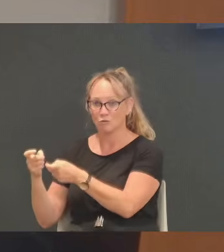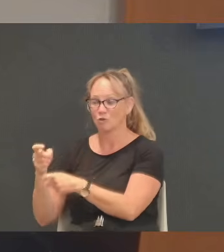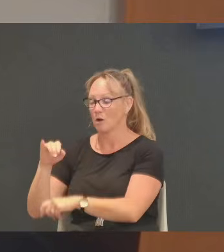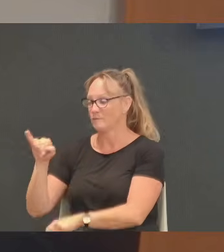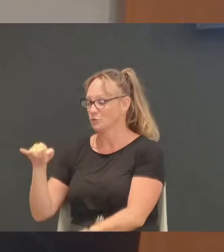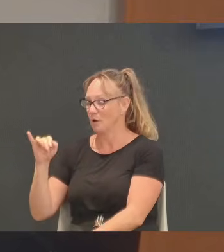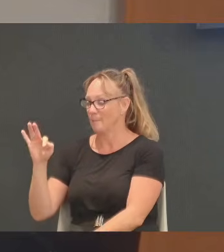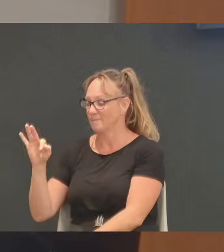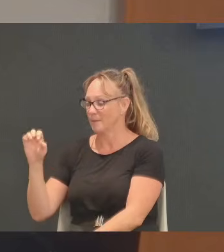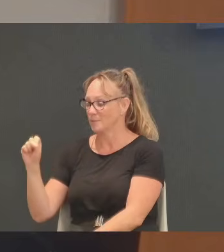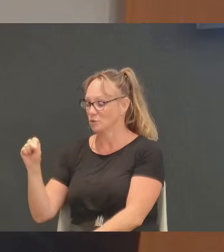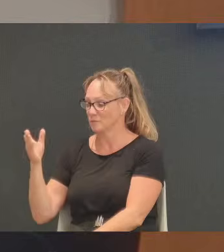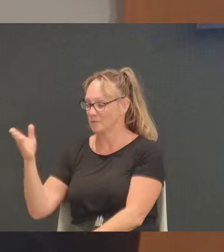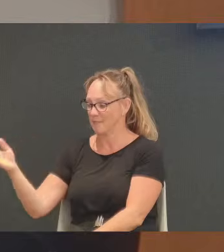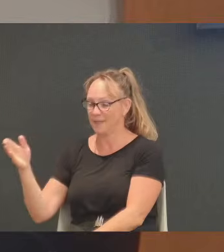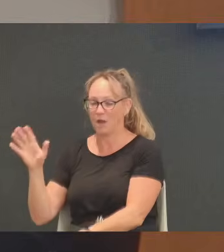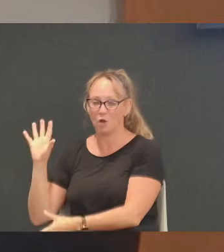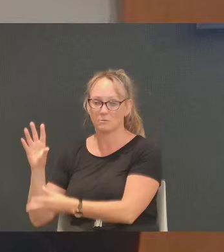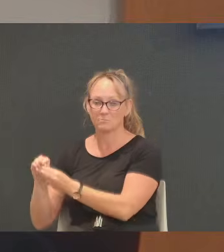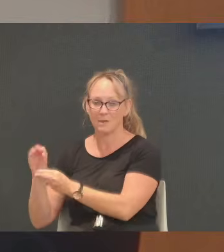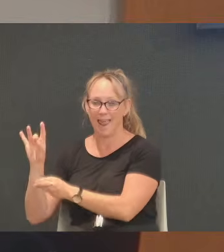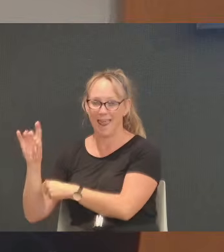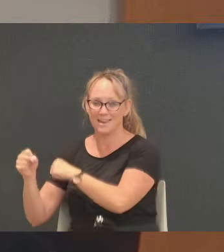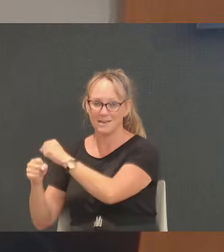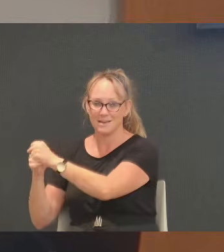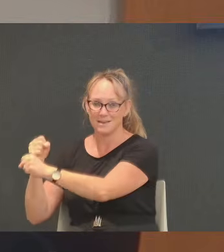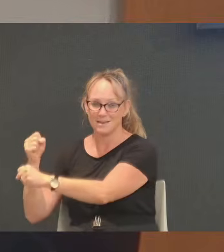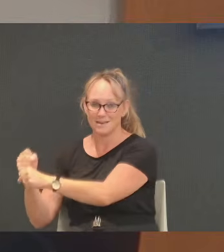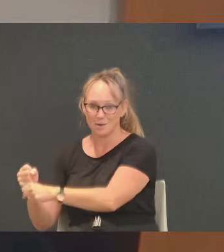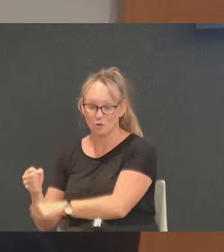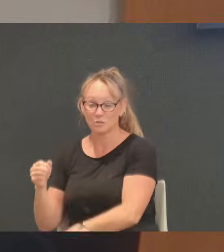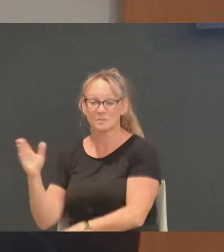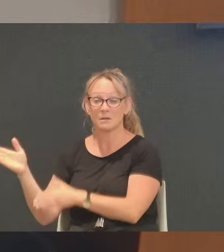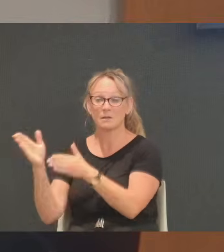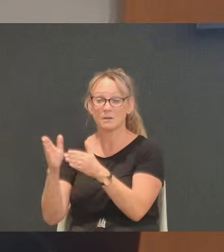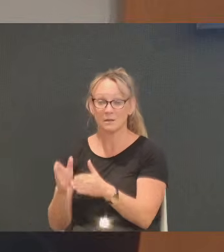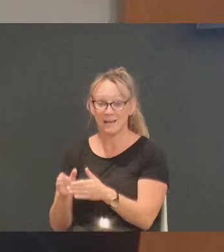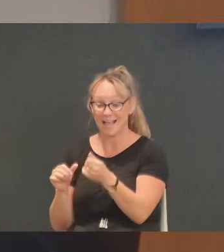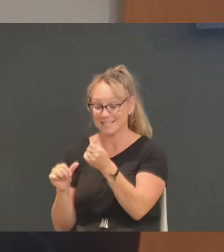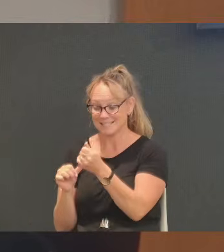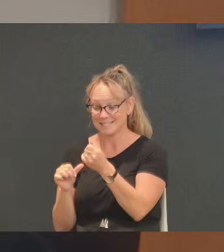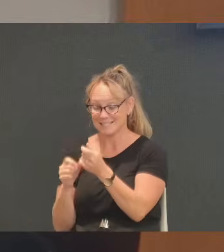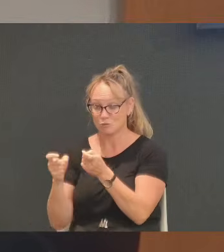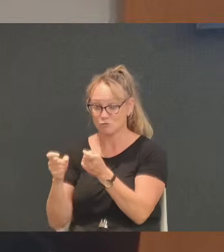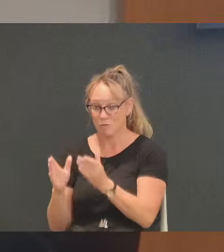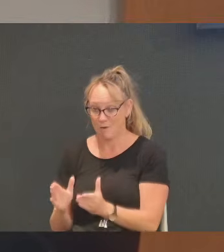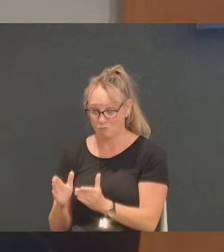County for eight years. Uh, he was the Assistant Director for Senica County for 15 years. Uh,